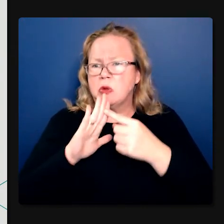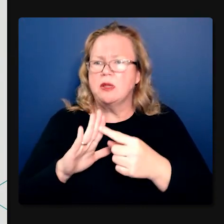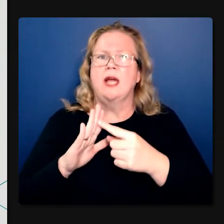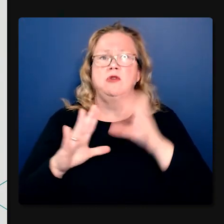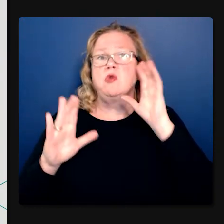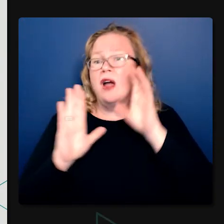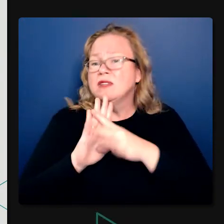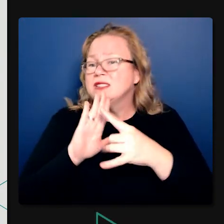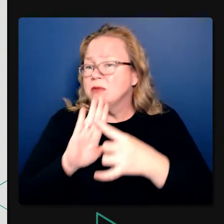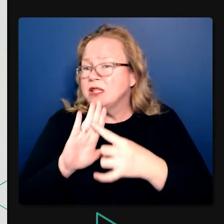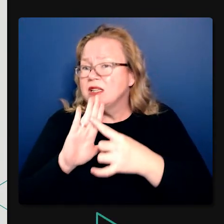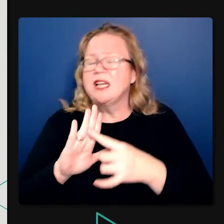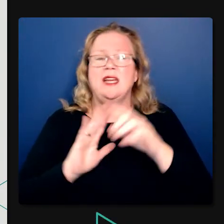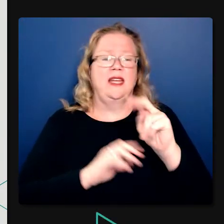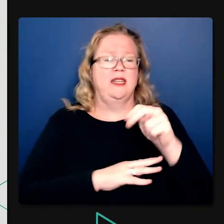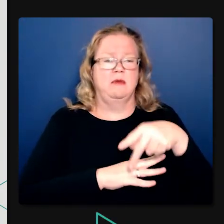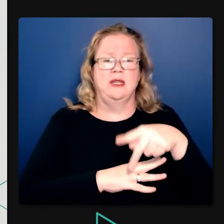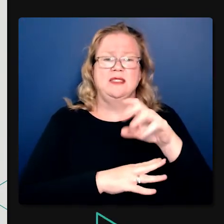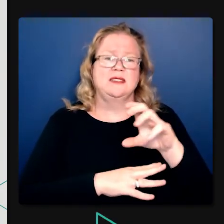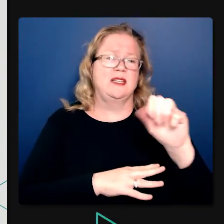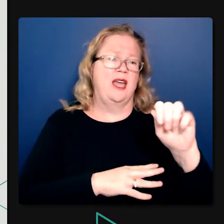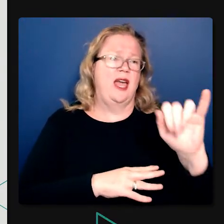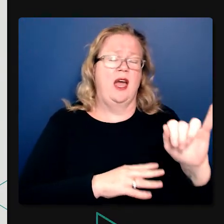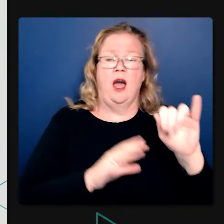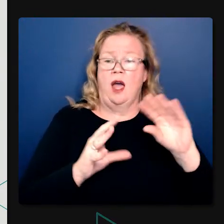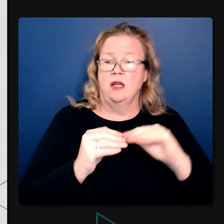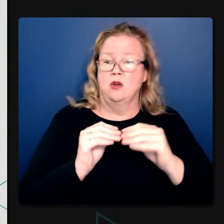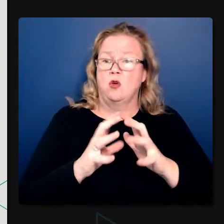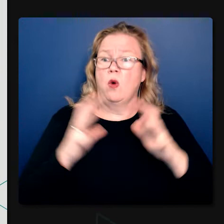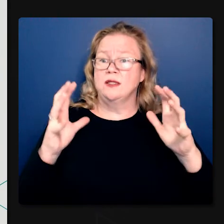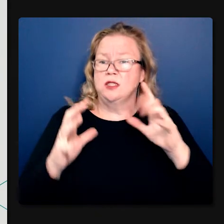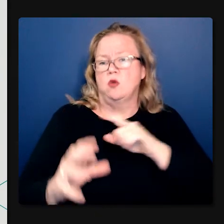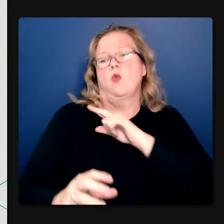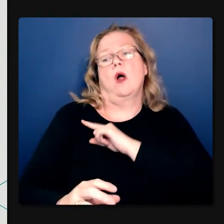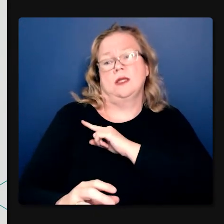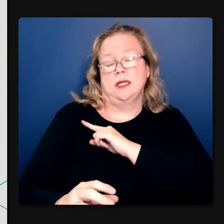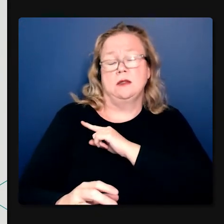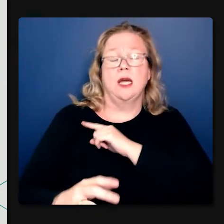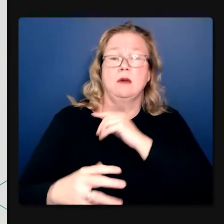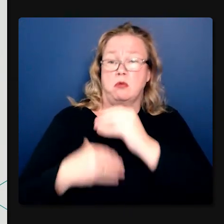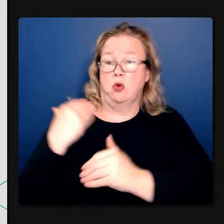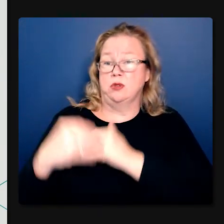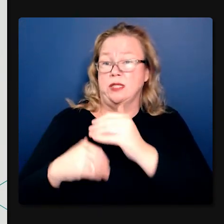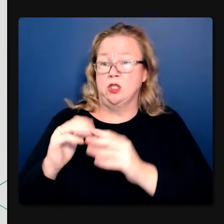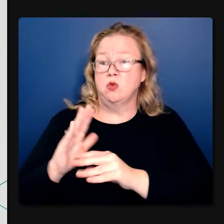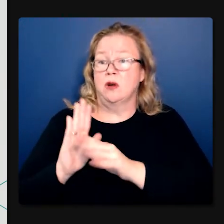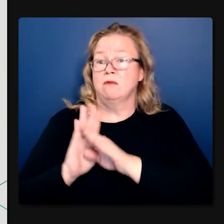graphic simulation and NPC AI quantity and quality, and procedural building.